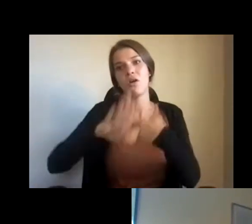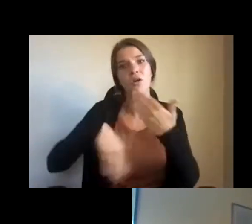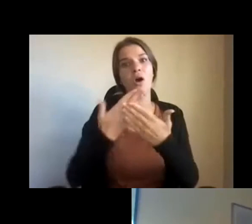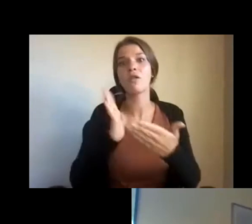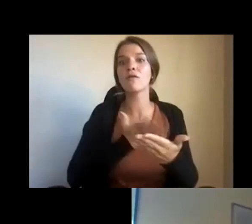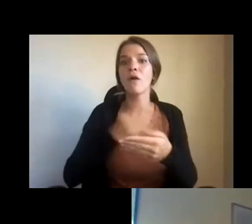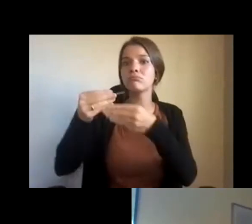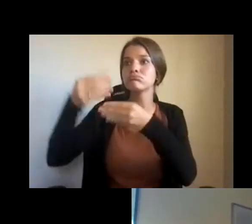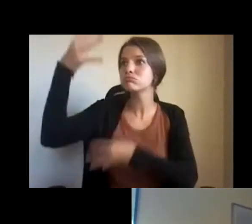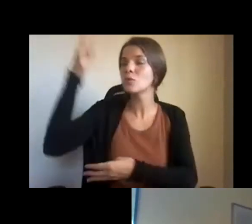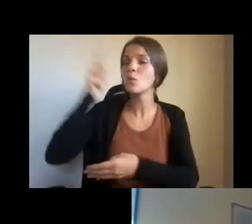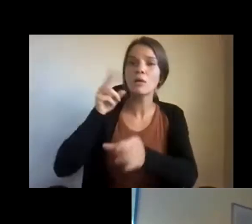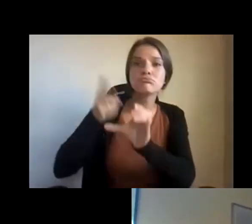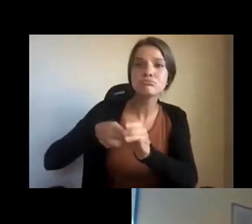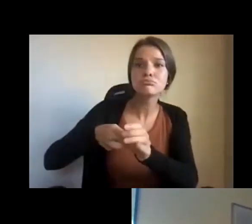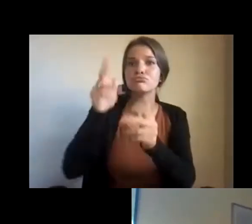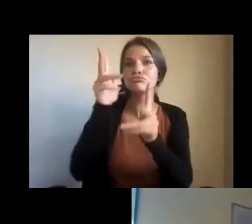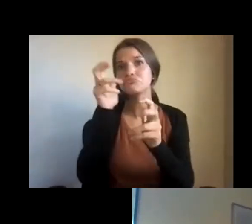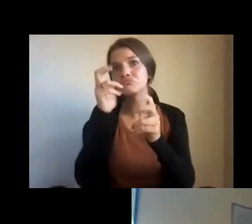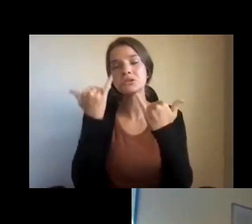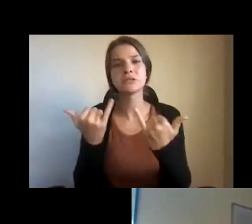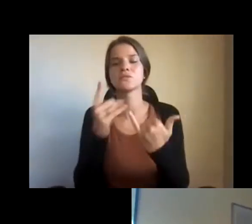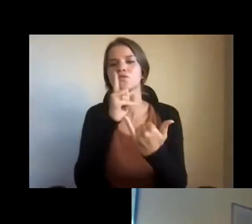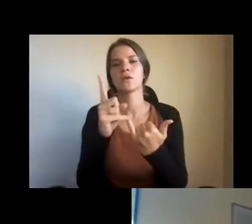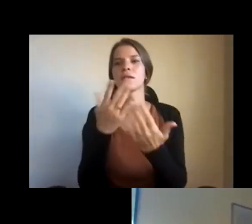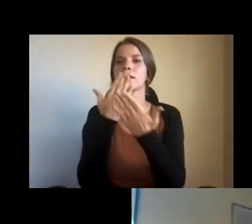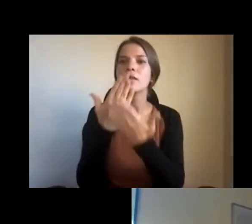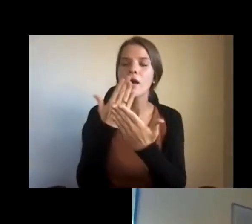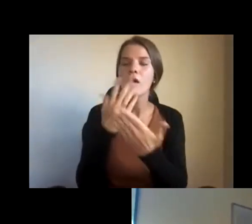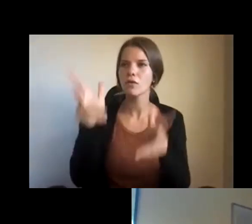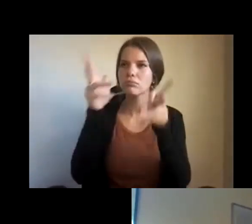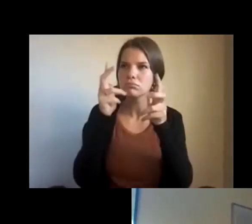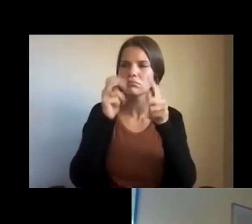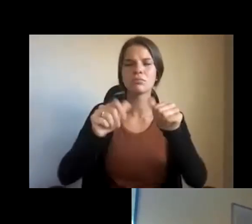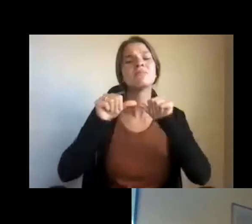our participants, have taken the time to join in and keep the communication coming. We want to hear